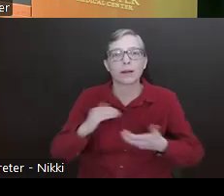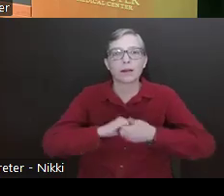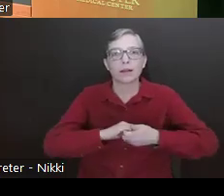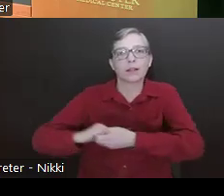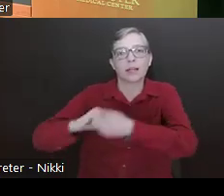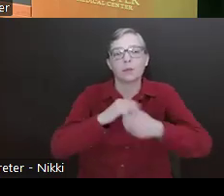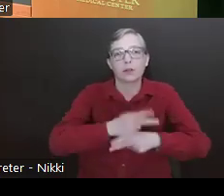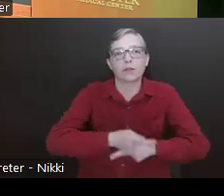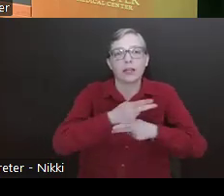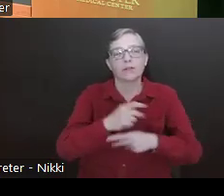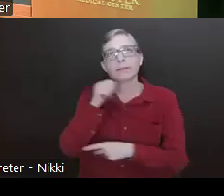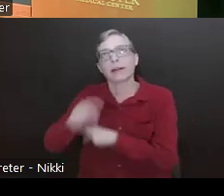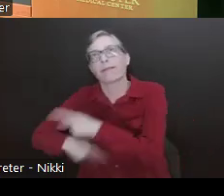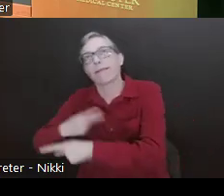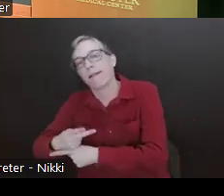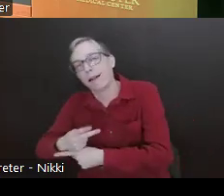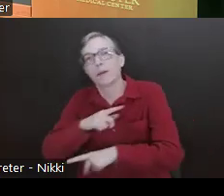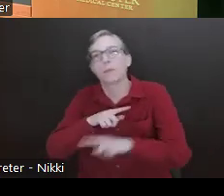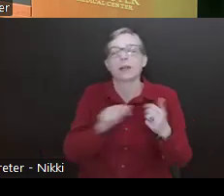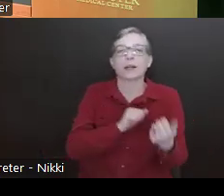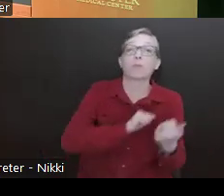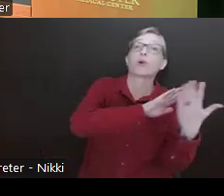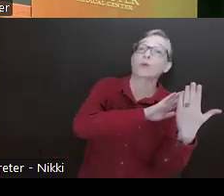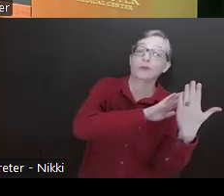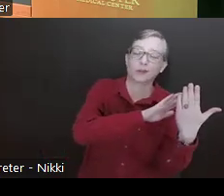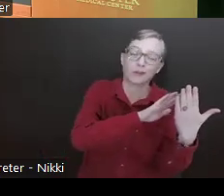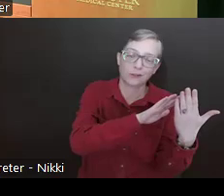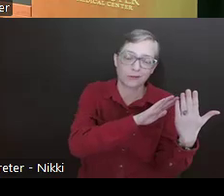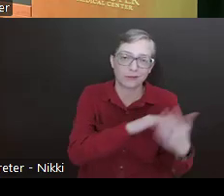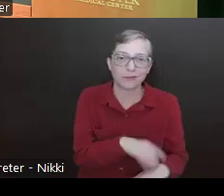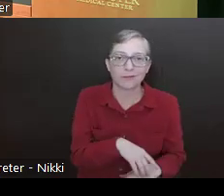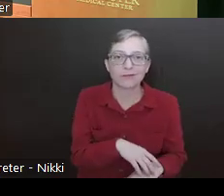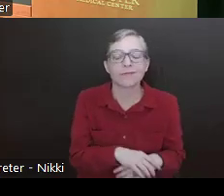just a way of delivering pharmicotherapy or psychotherapy in in in an easier way